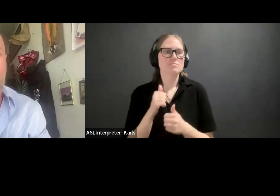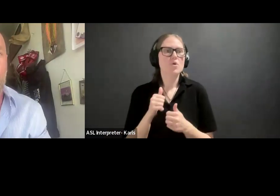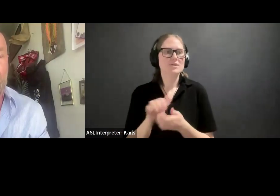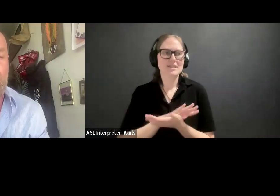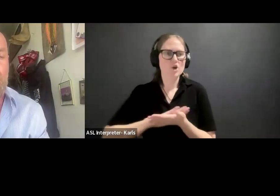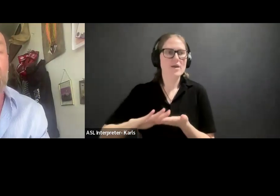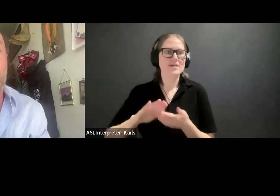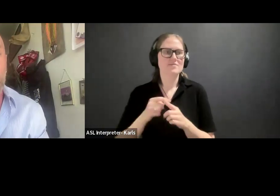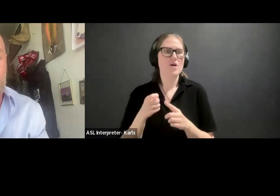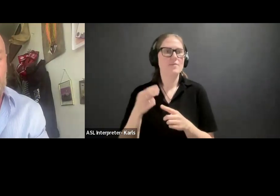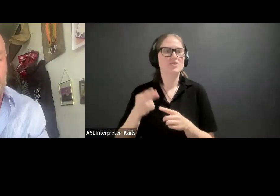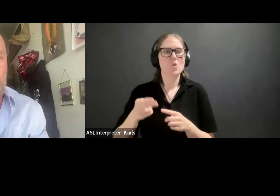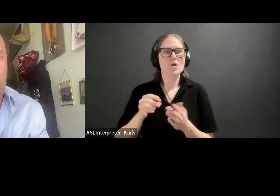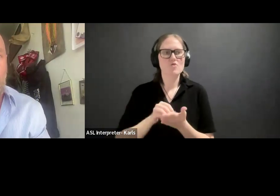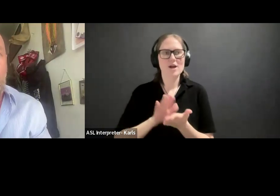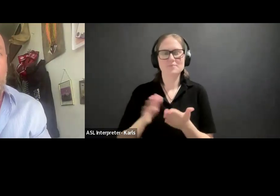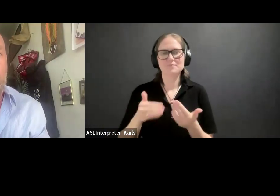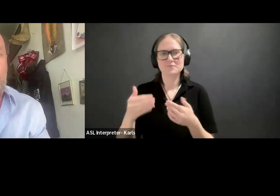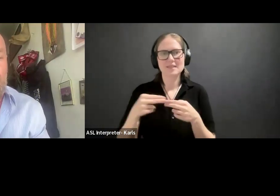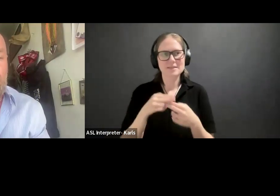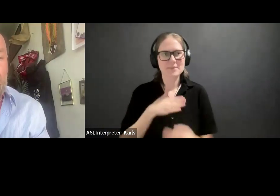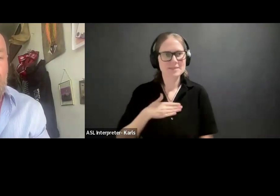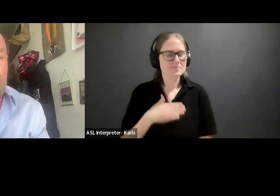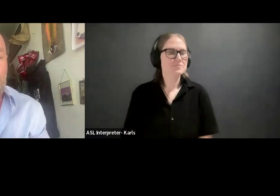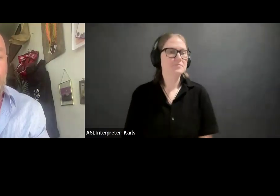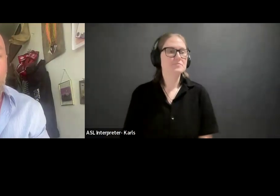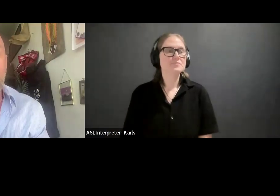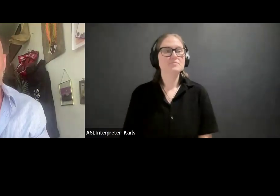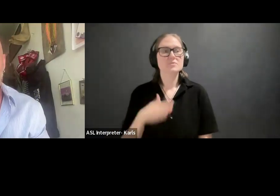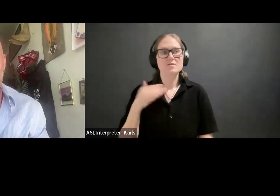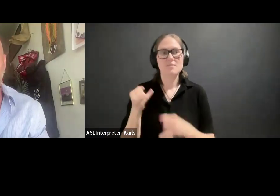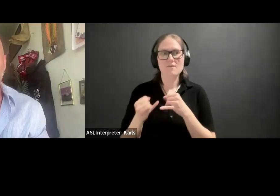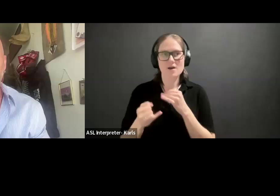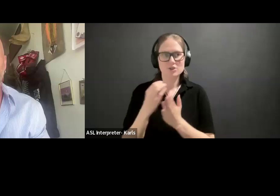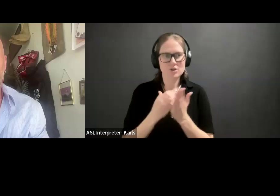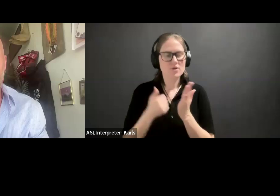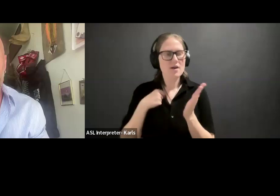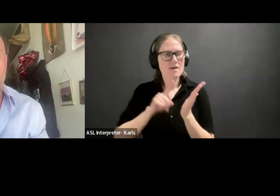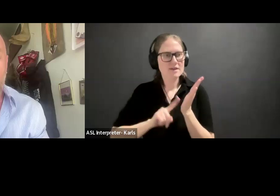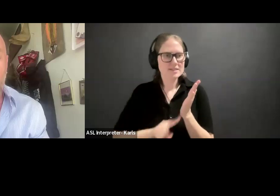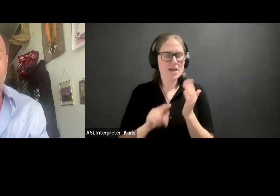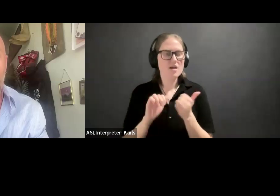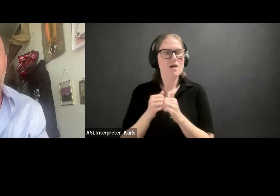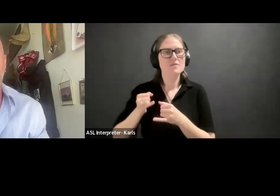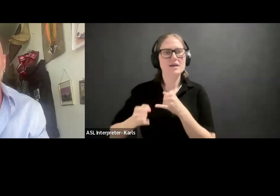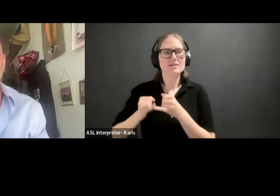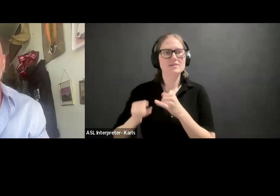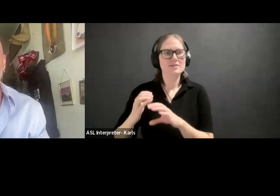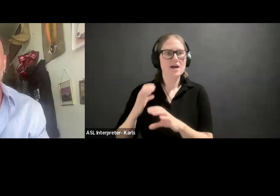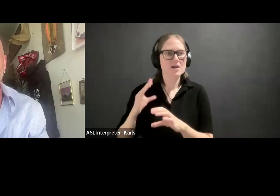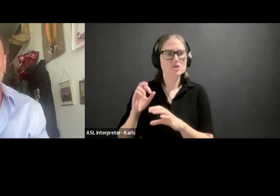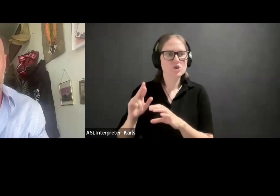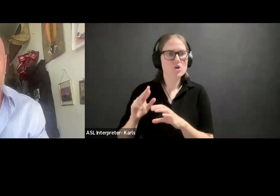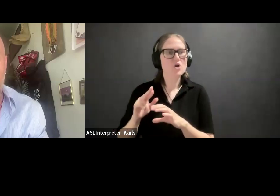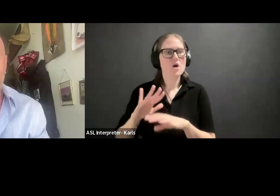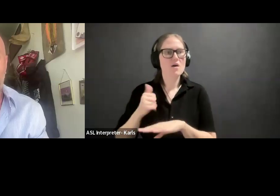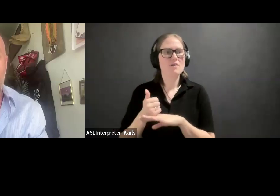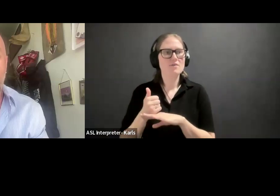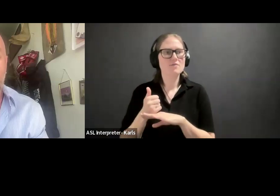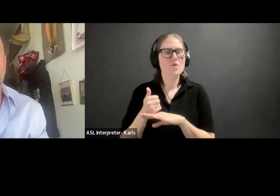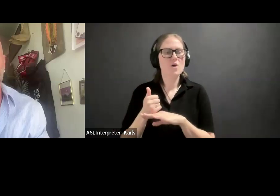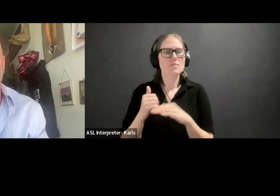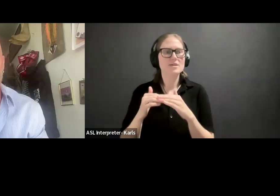Next slide, please. And then in my final chapter, I investigate how the last car formed under the democratization of the Mexican state.